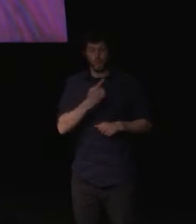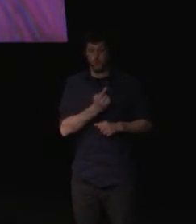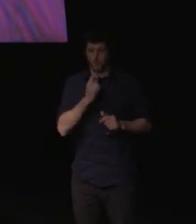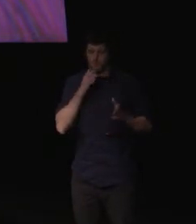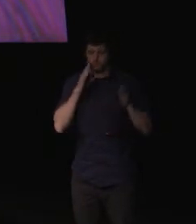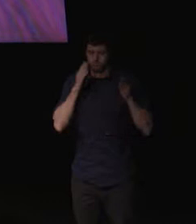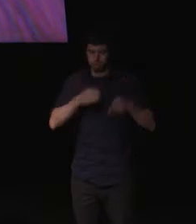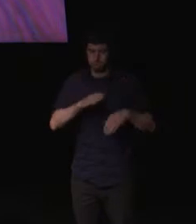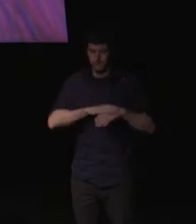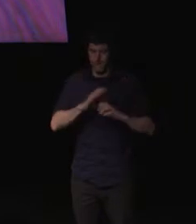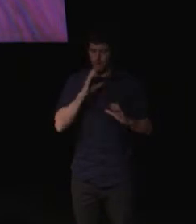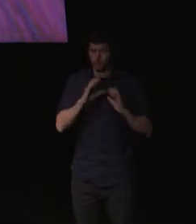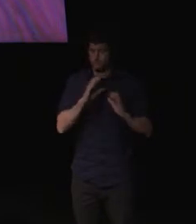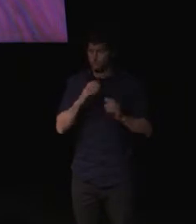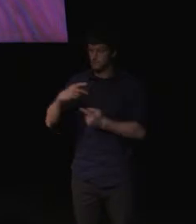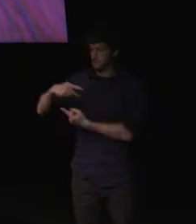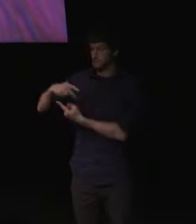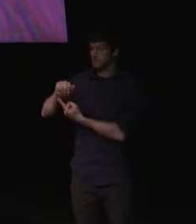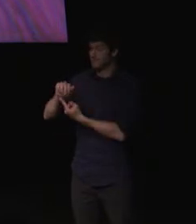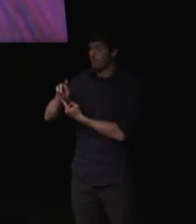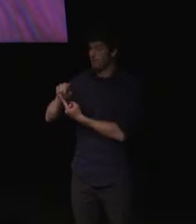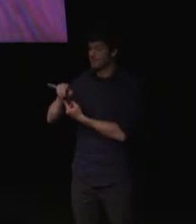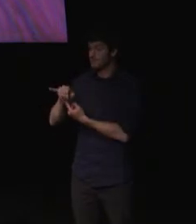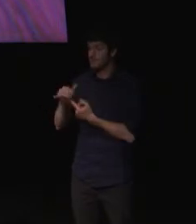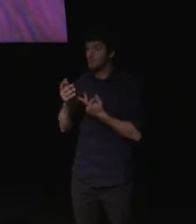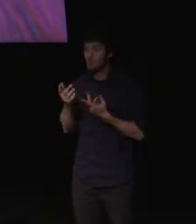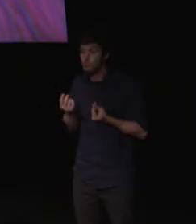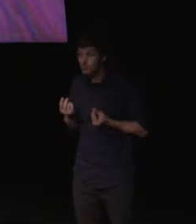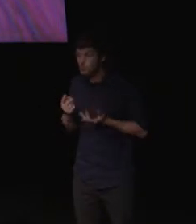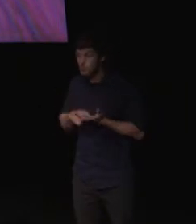So, what does Party do? It is not only an opportunity to drink champagne,